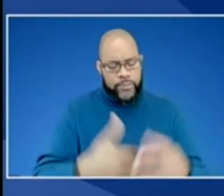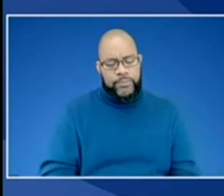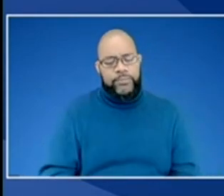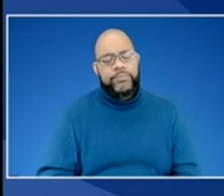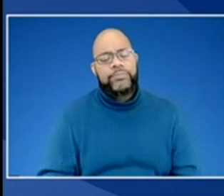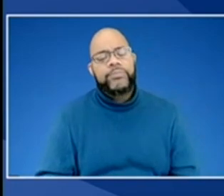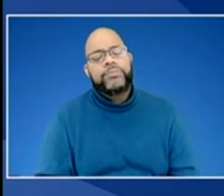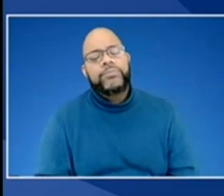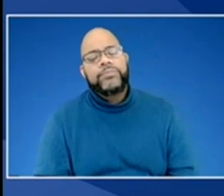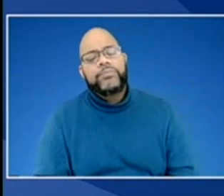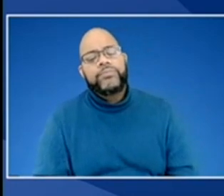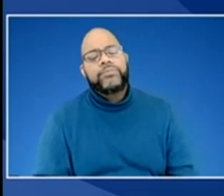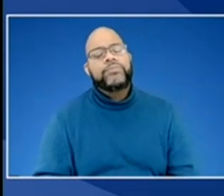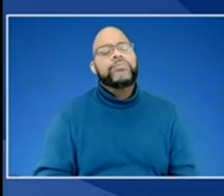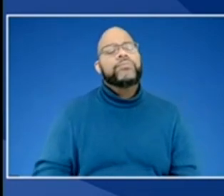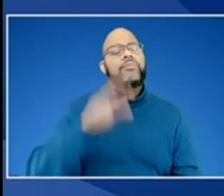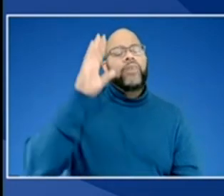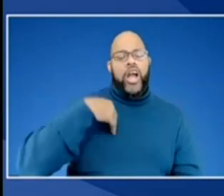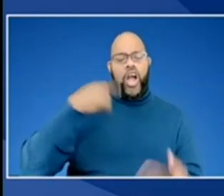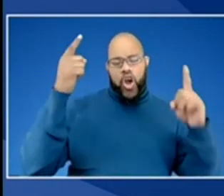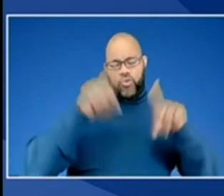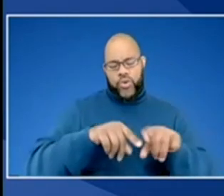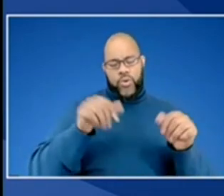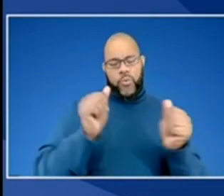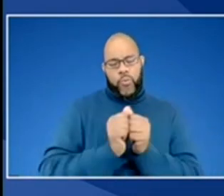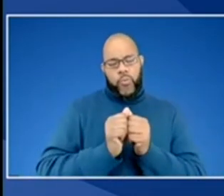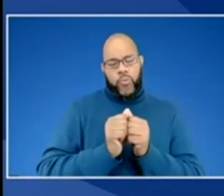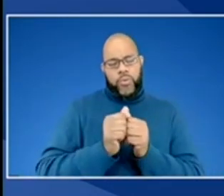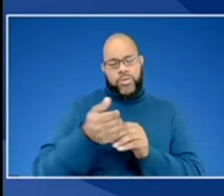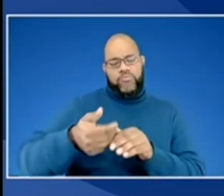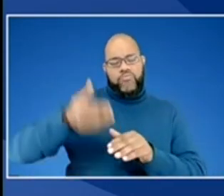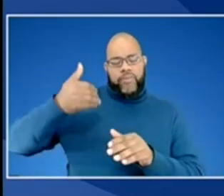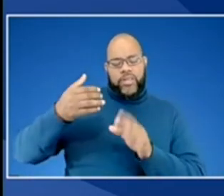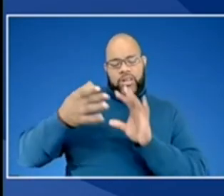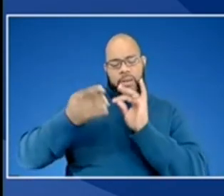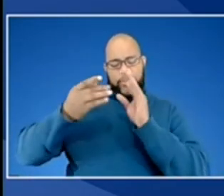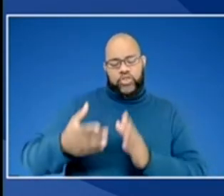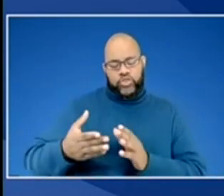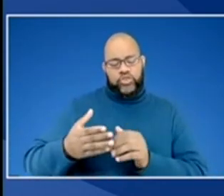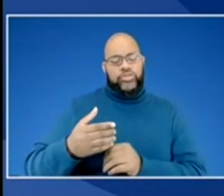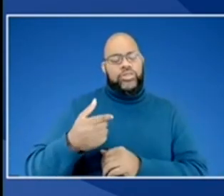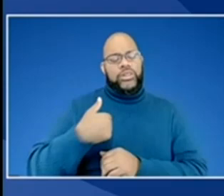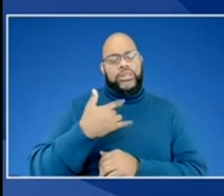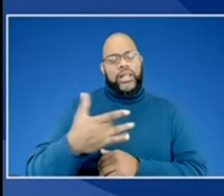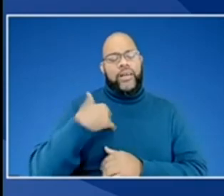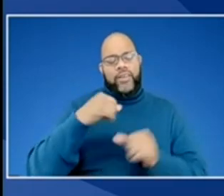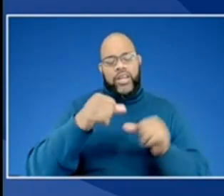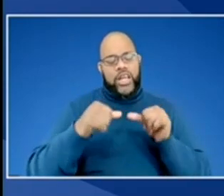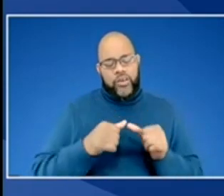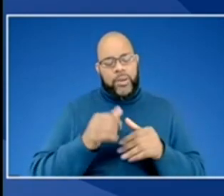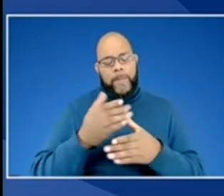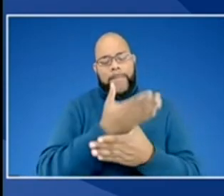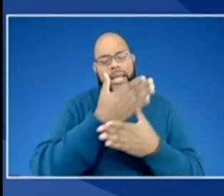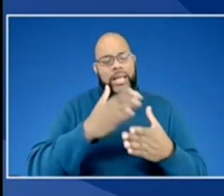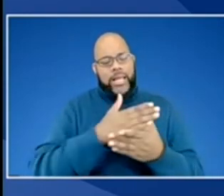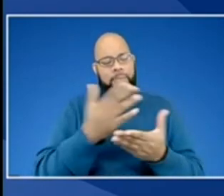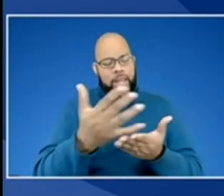I agree with both of the previous commenters. There's generally an area median income that's determined by the